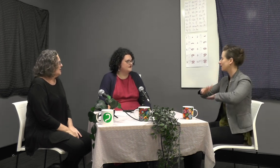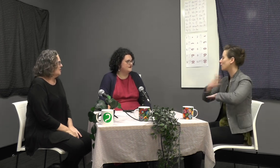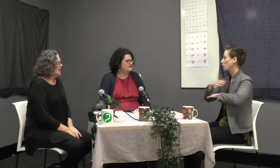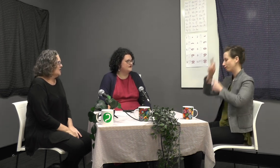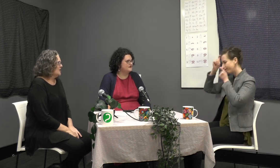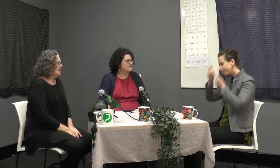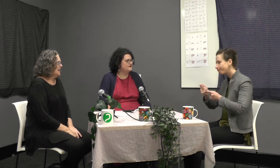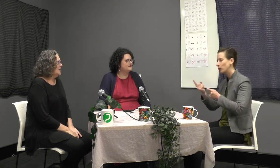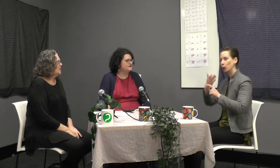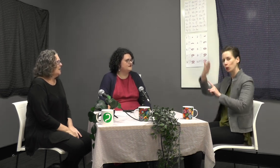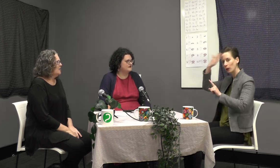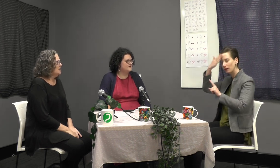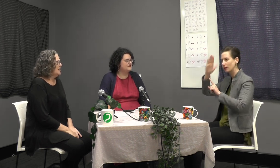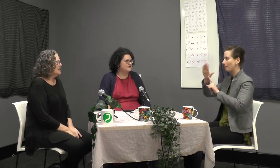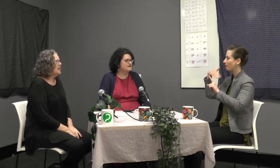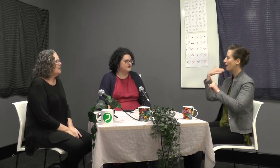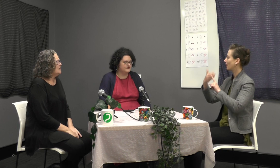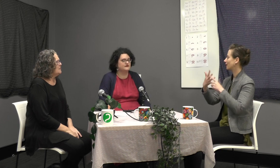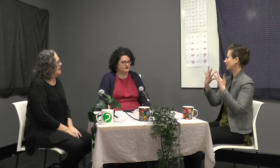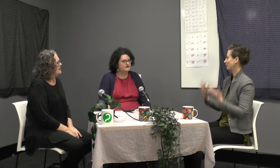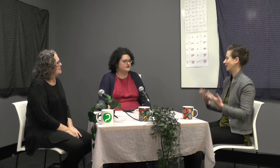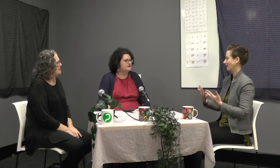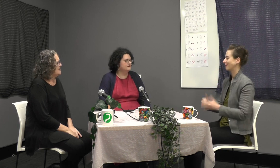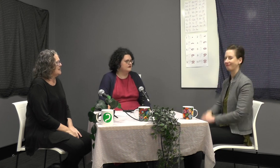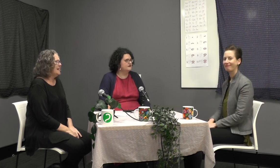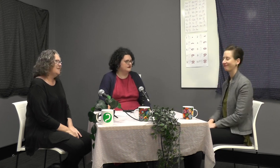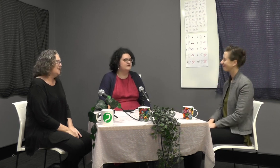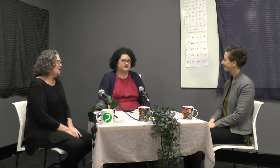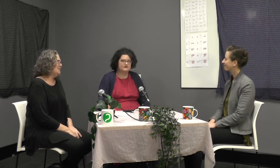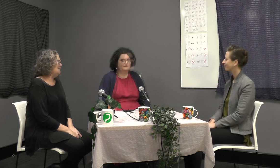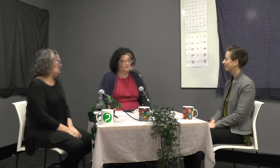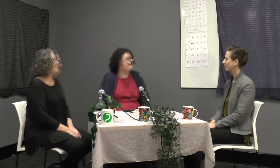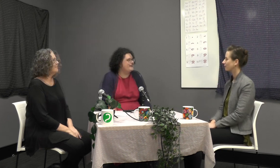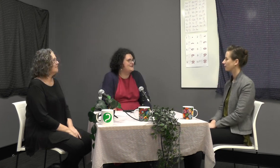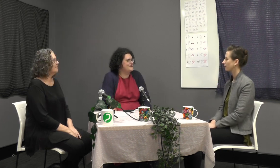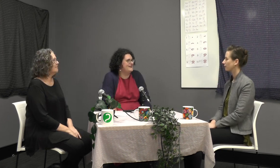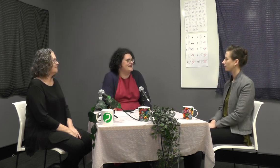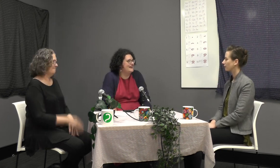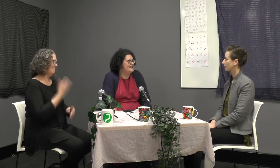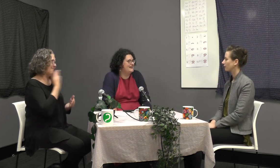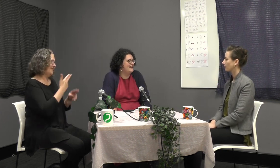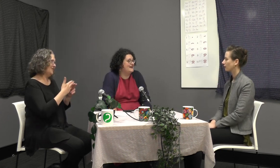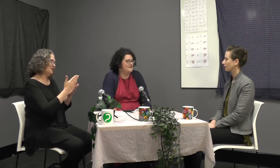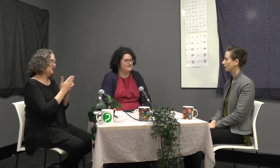I want to pay my respects to Elders past and present. G: Thanks for sharing that.